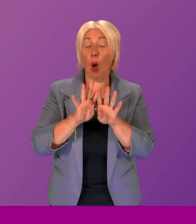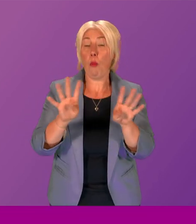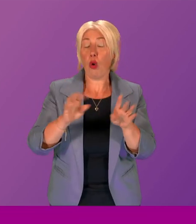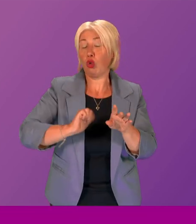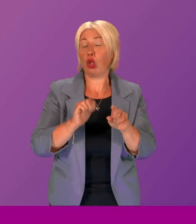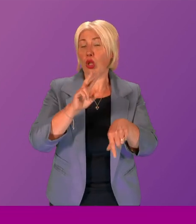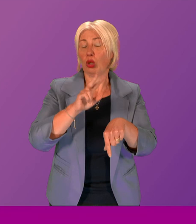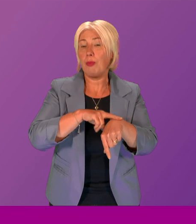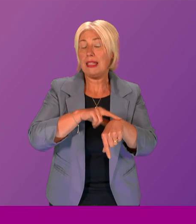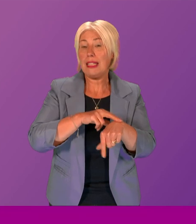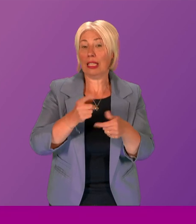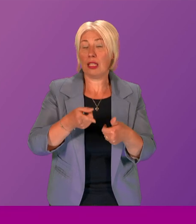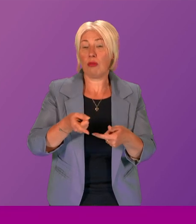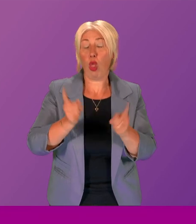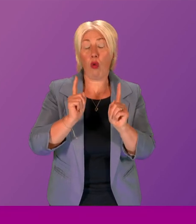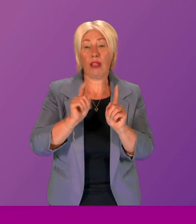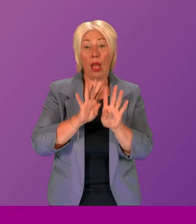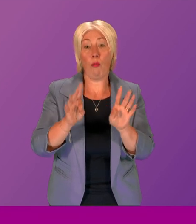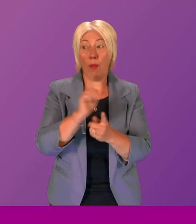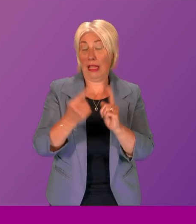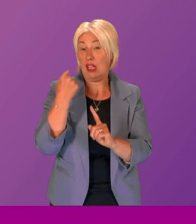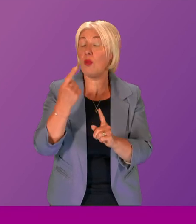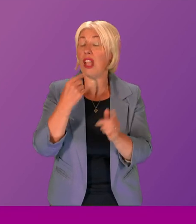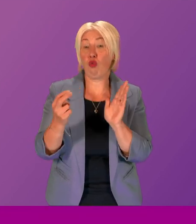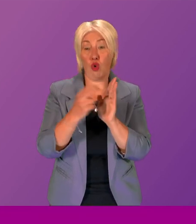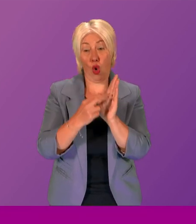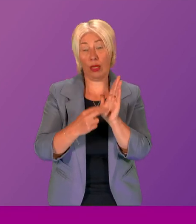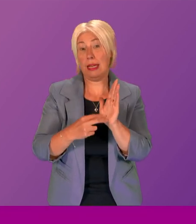week about the value of the recording of hate incidents. She said that: